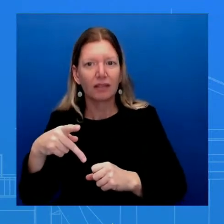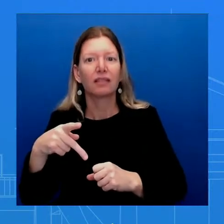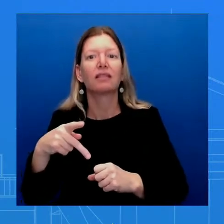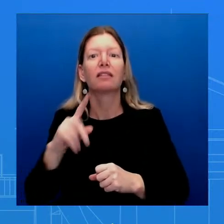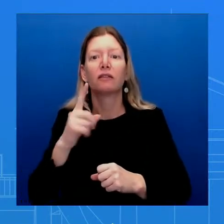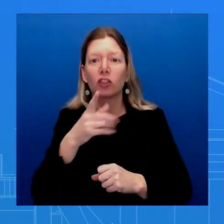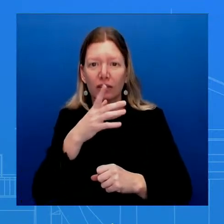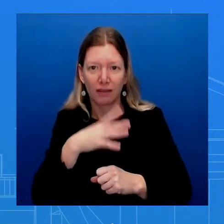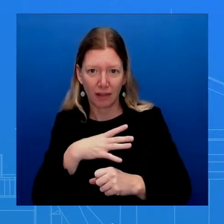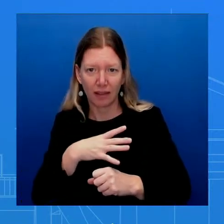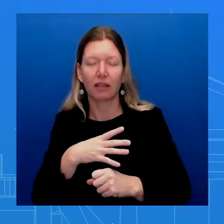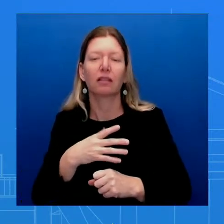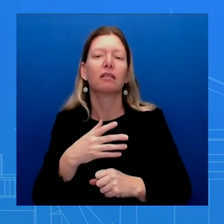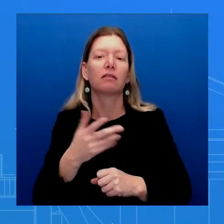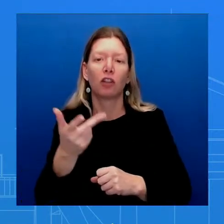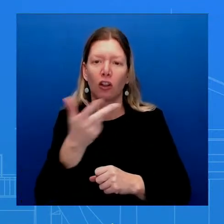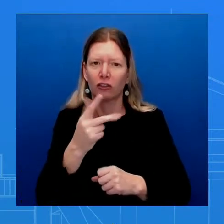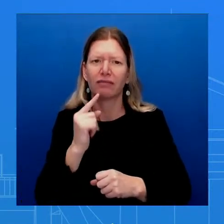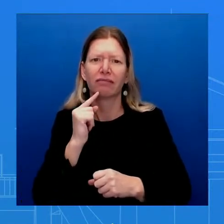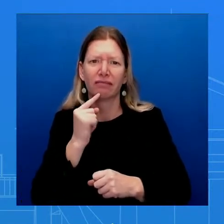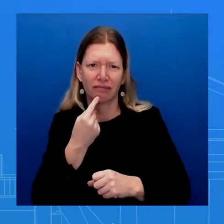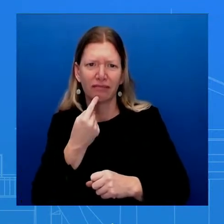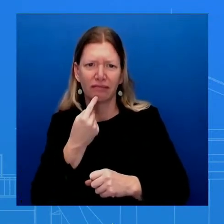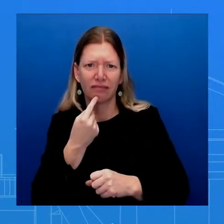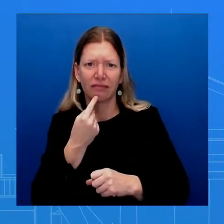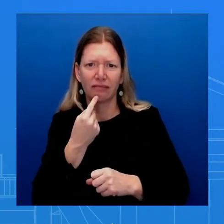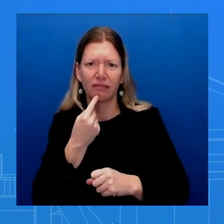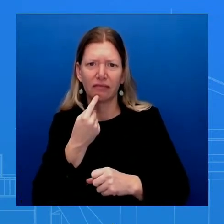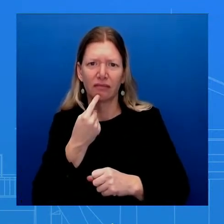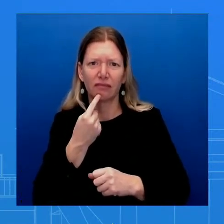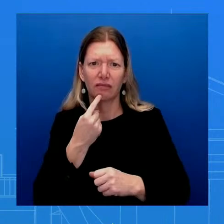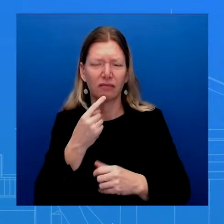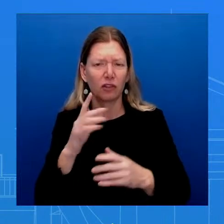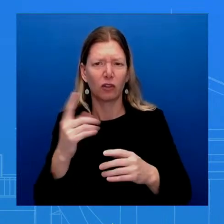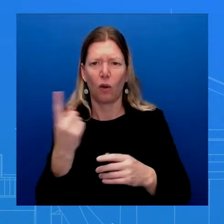You see that in the actions that we have taken, whether it's policy actions, whether it's speaking out